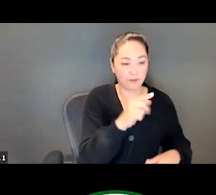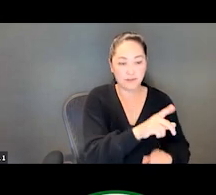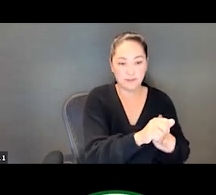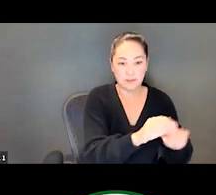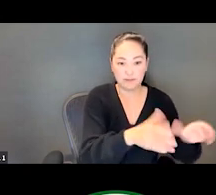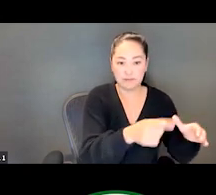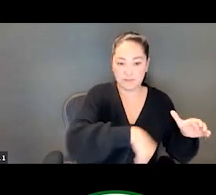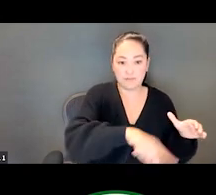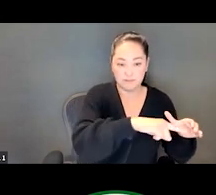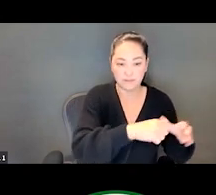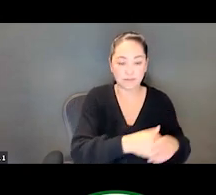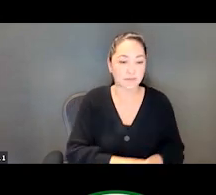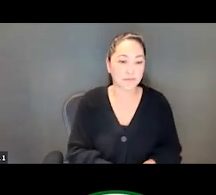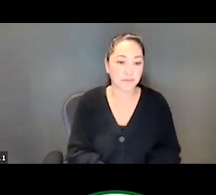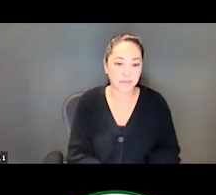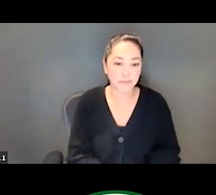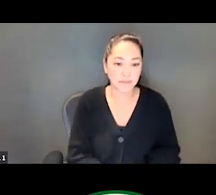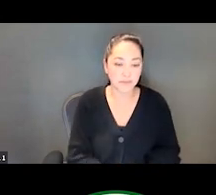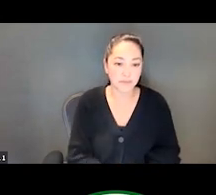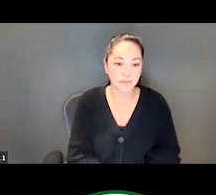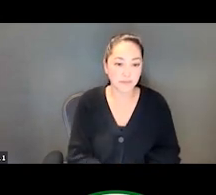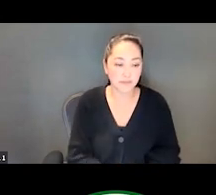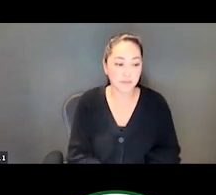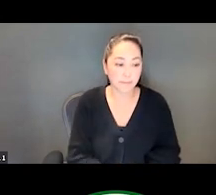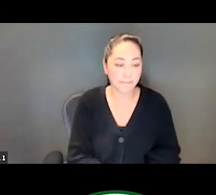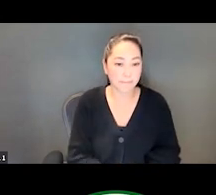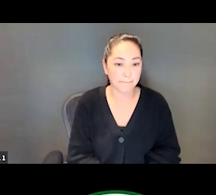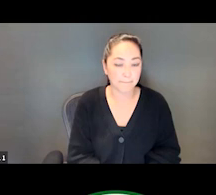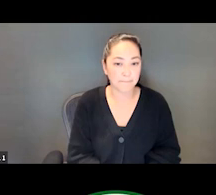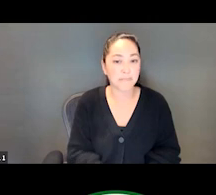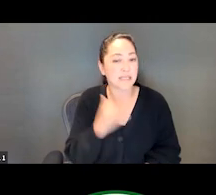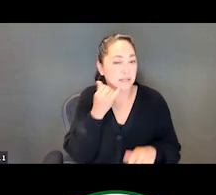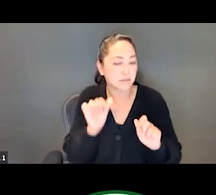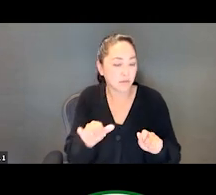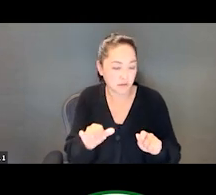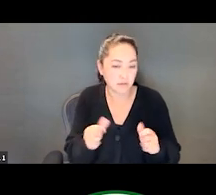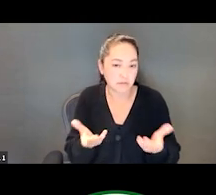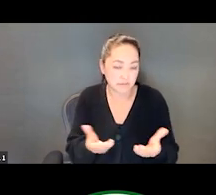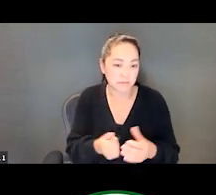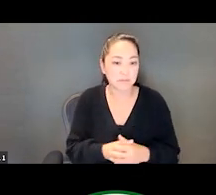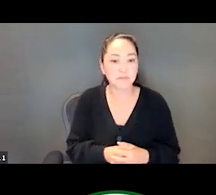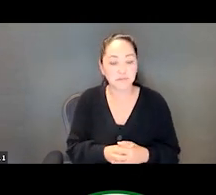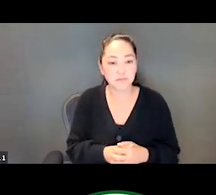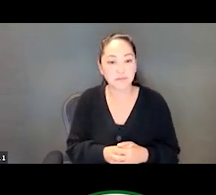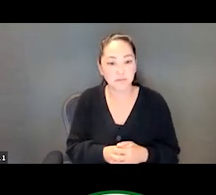obviously. And then In some activities, You might need to be accompanied by somebody.